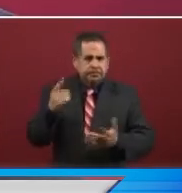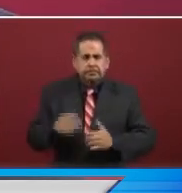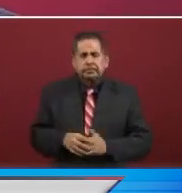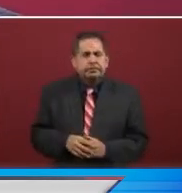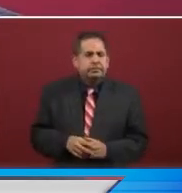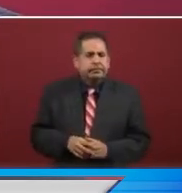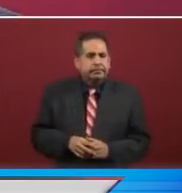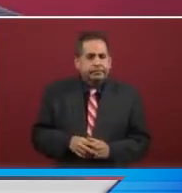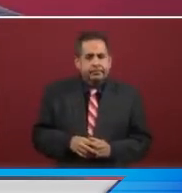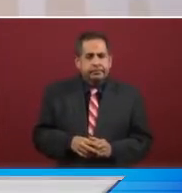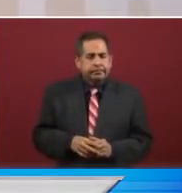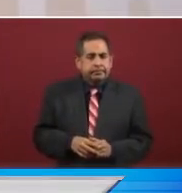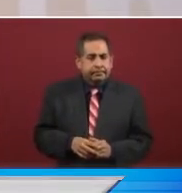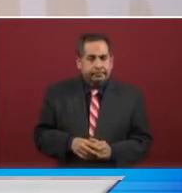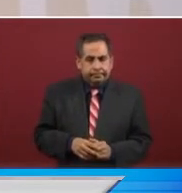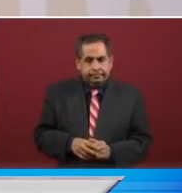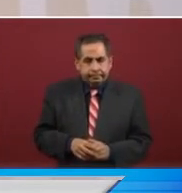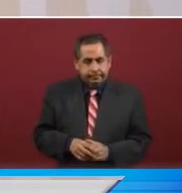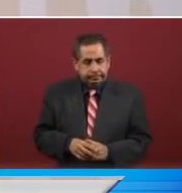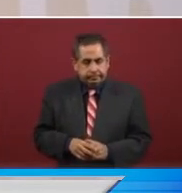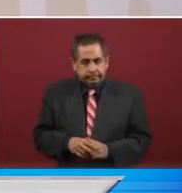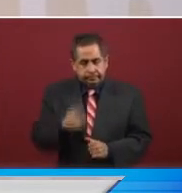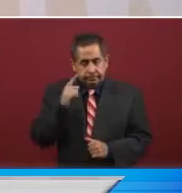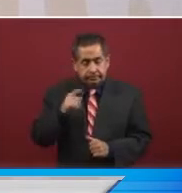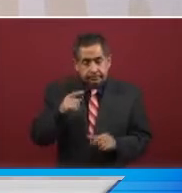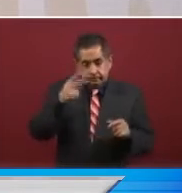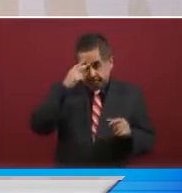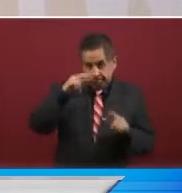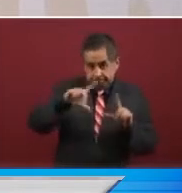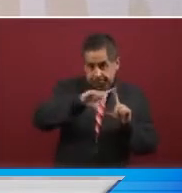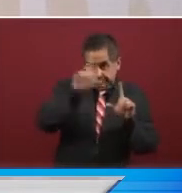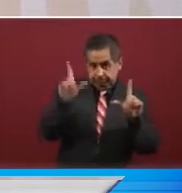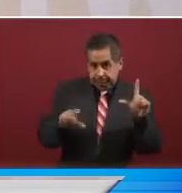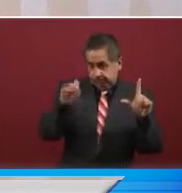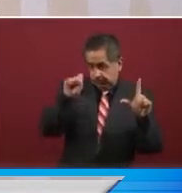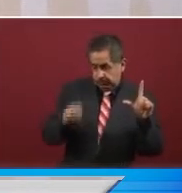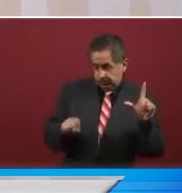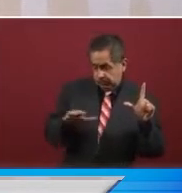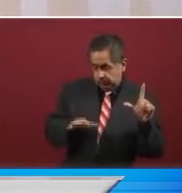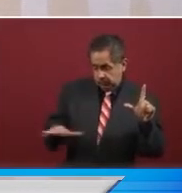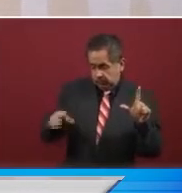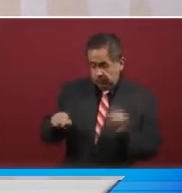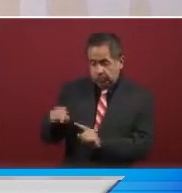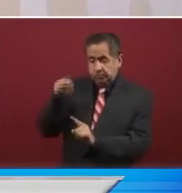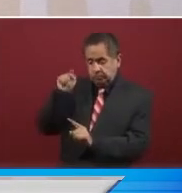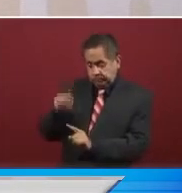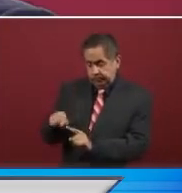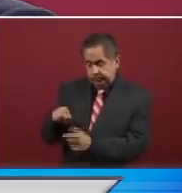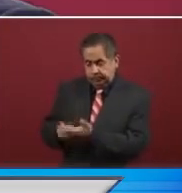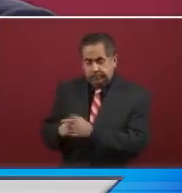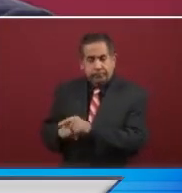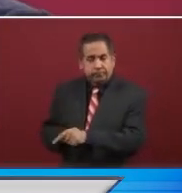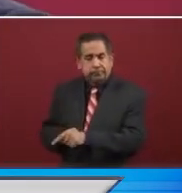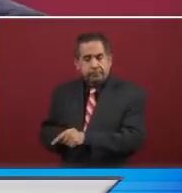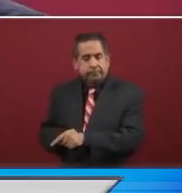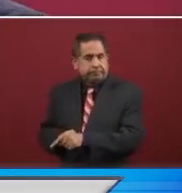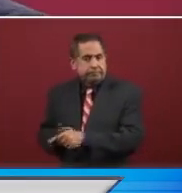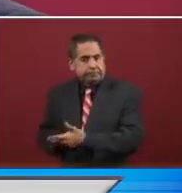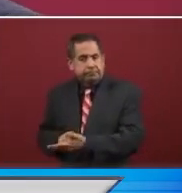The President concludes his conference underlining that the blanket in the march last Sunday where it is mentioned that those who voted for change have no brain